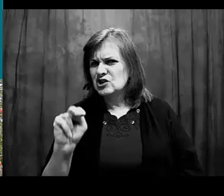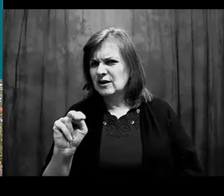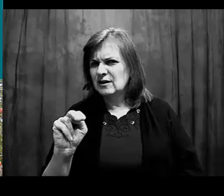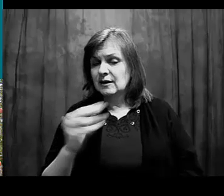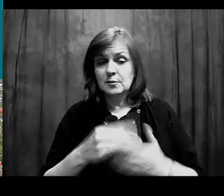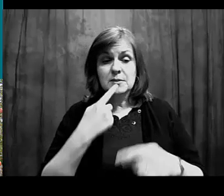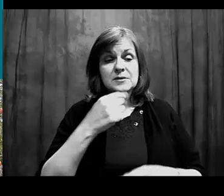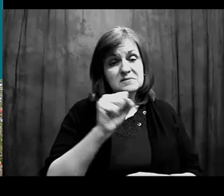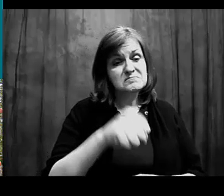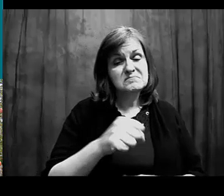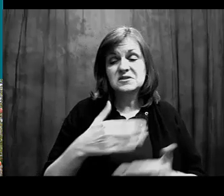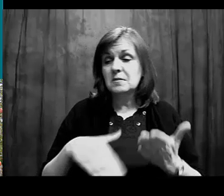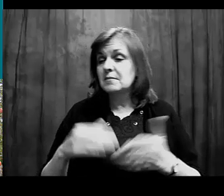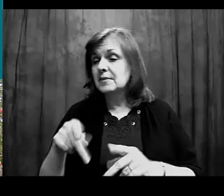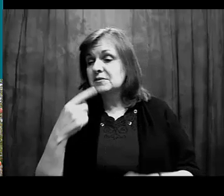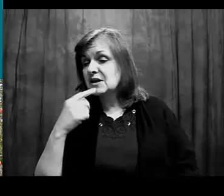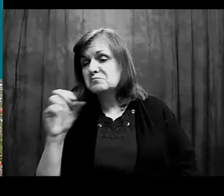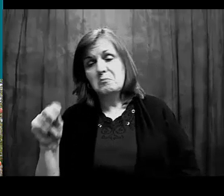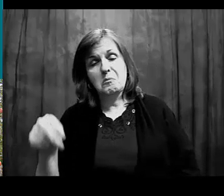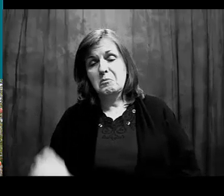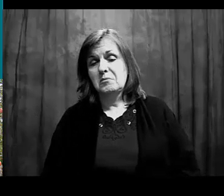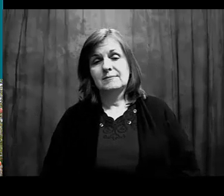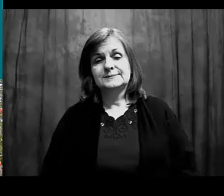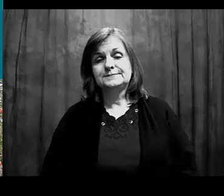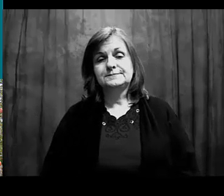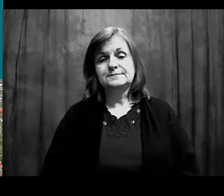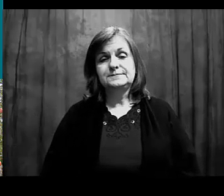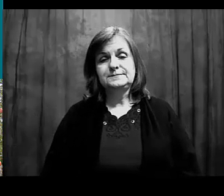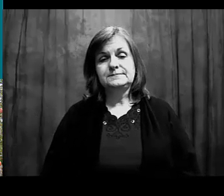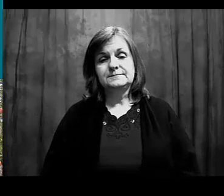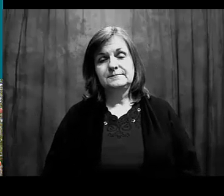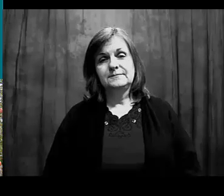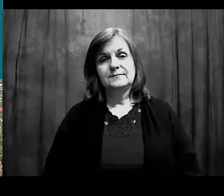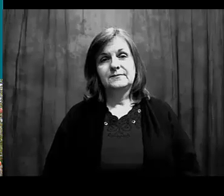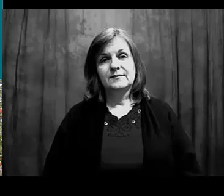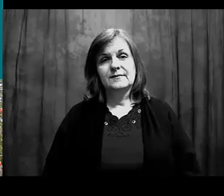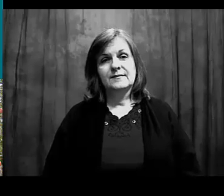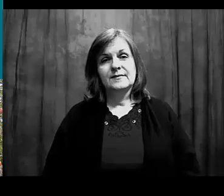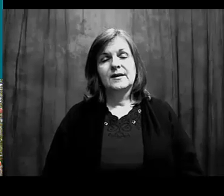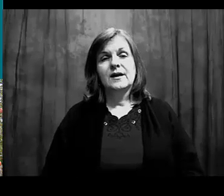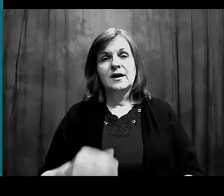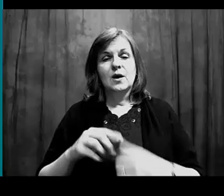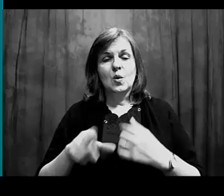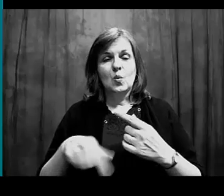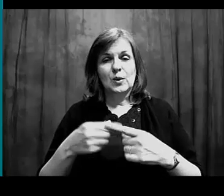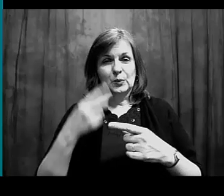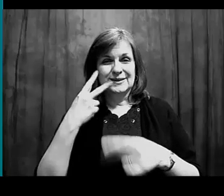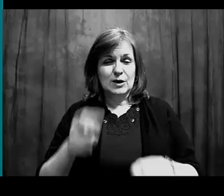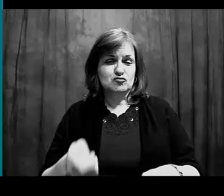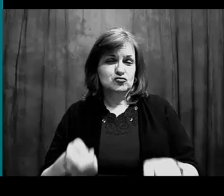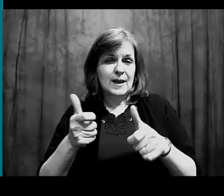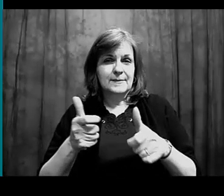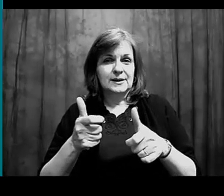so is that really speciation? some people say yes some people say no